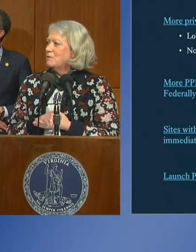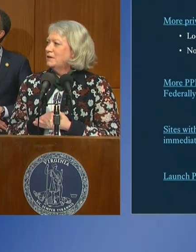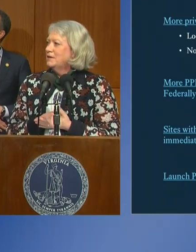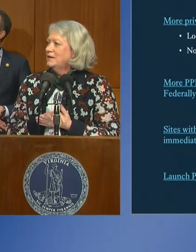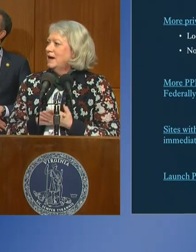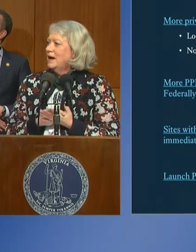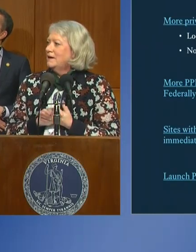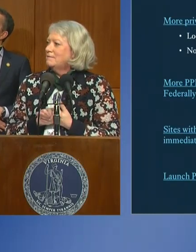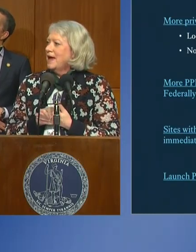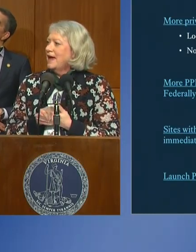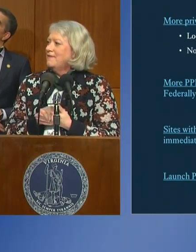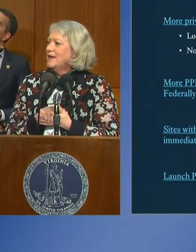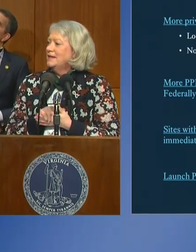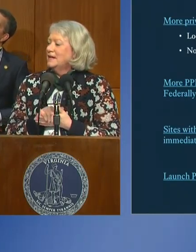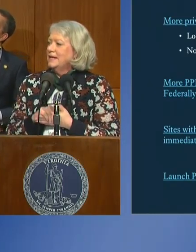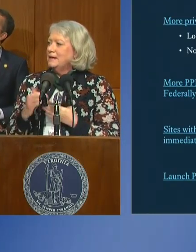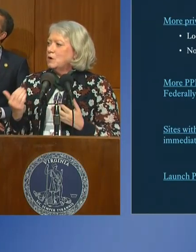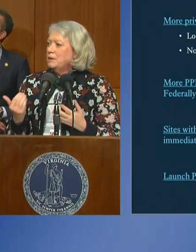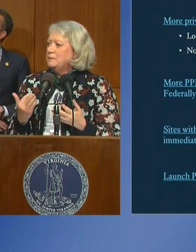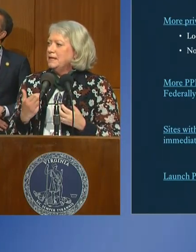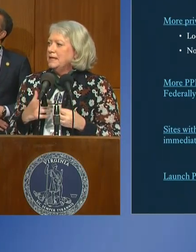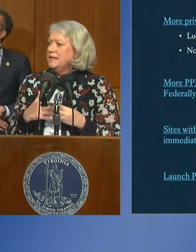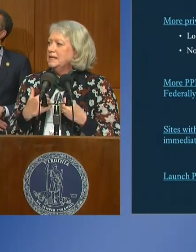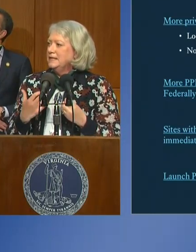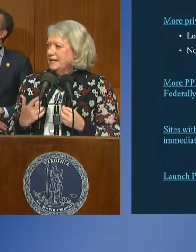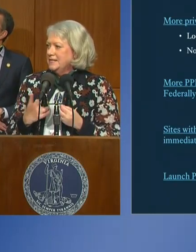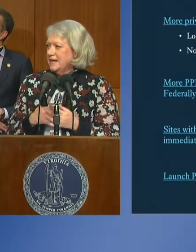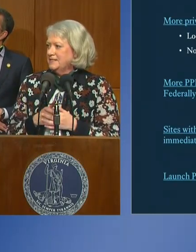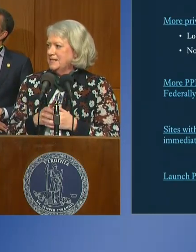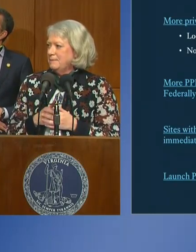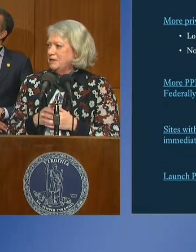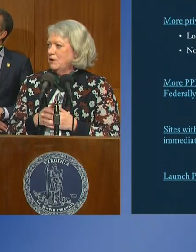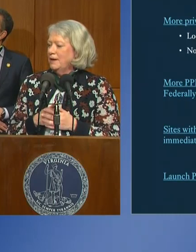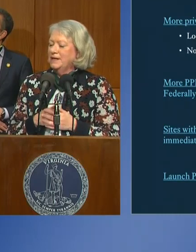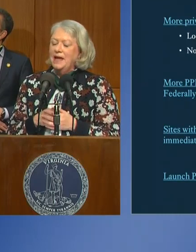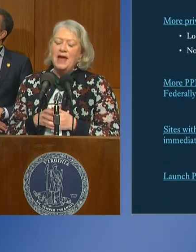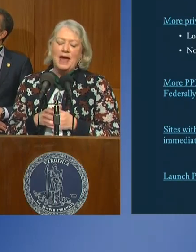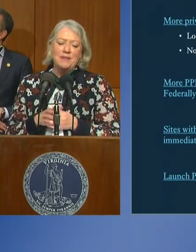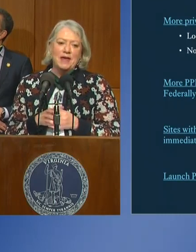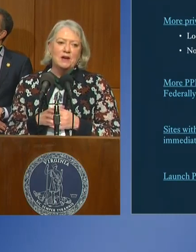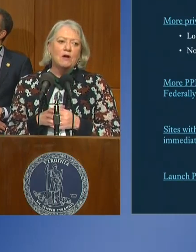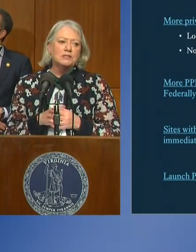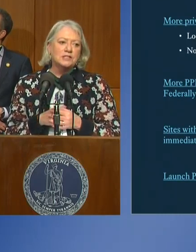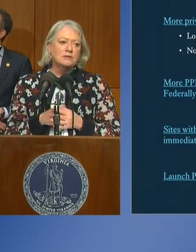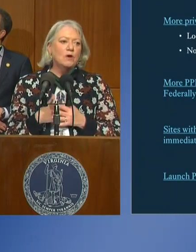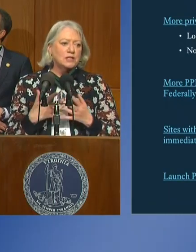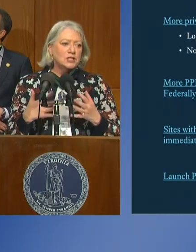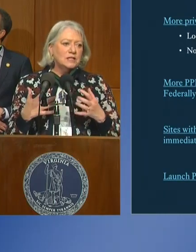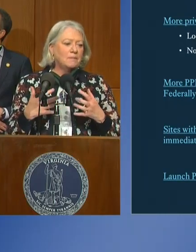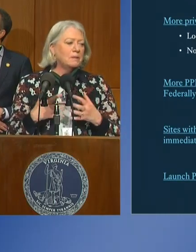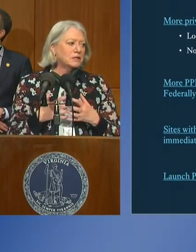PRIORITIZE AND IMPLEMENT THEIR PLANS AS THEY GO FORWARD- AND